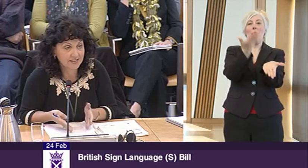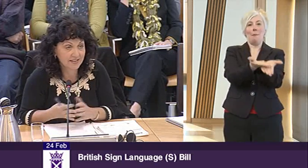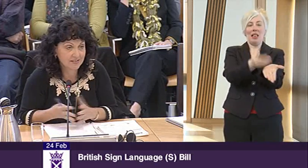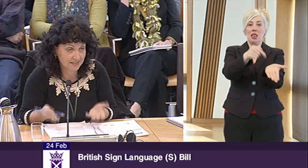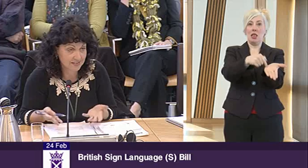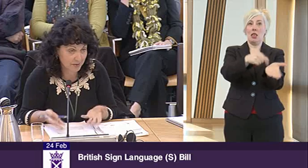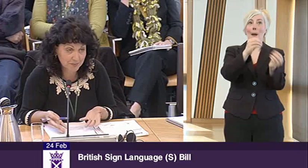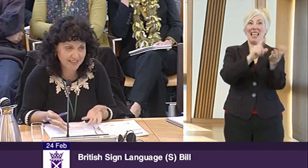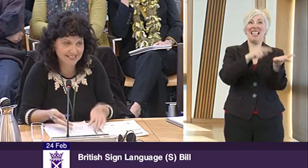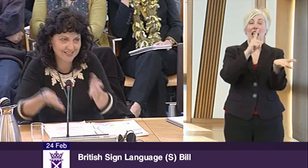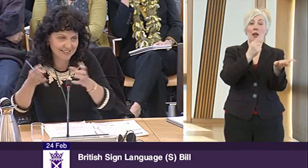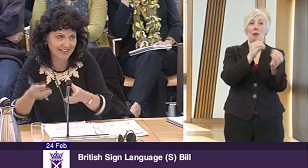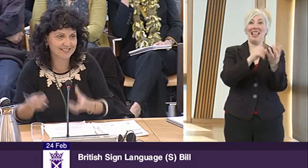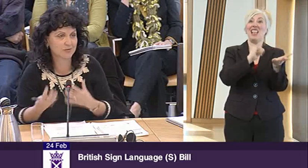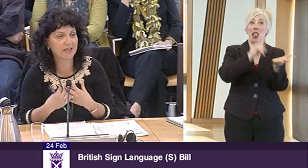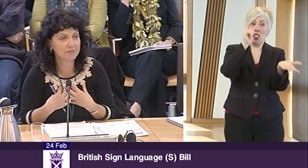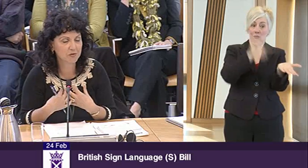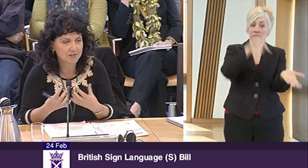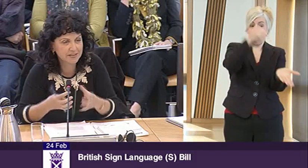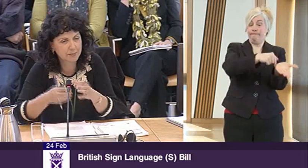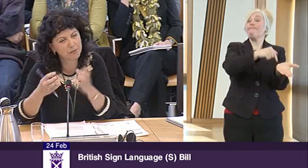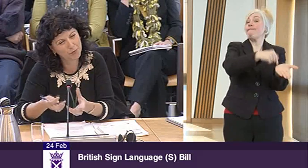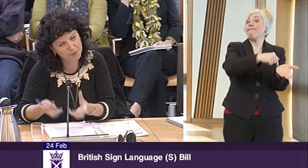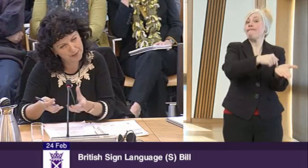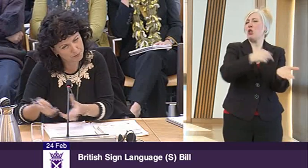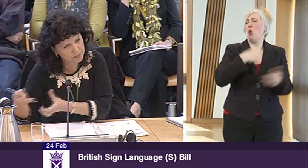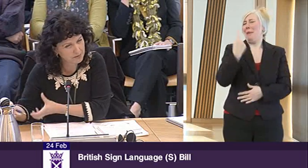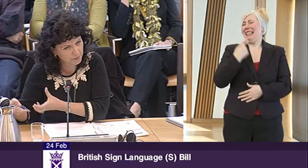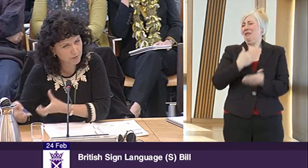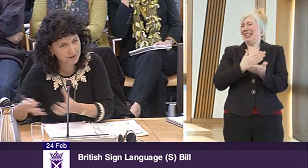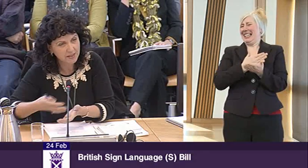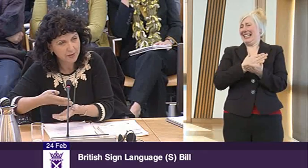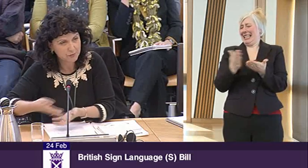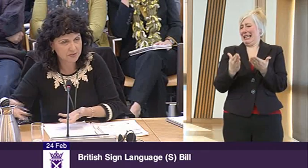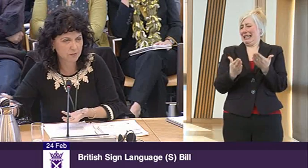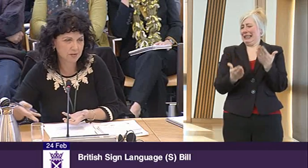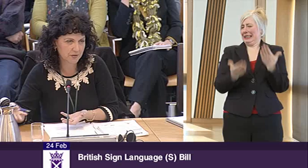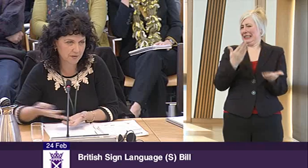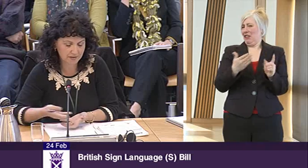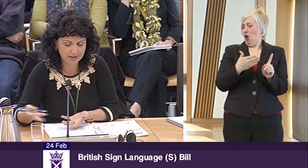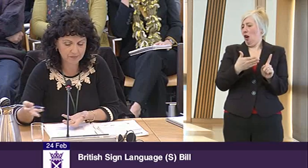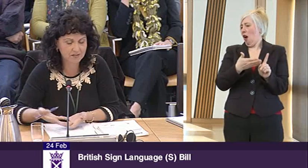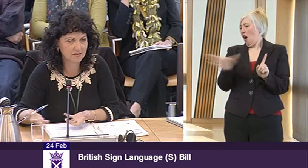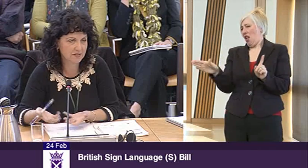that it is about BSL, so I am not clear what that will mean for the other communications